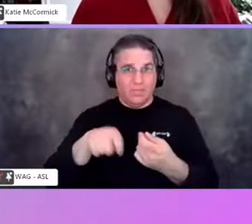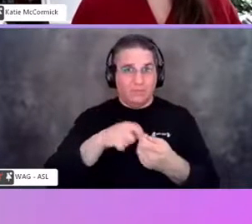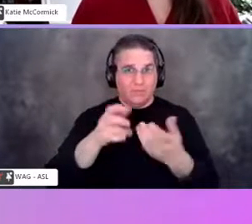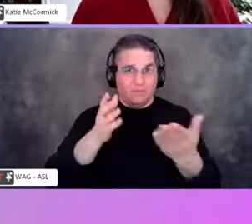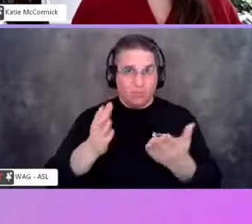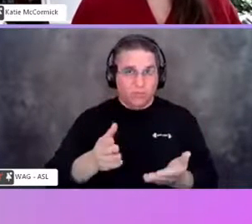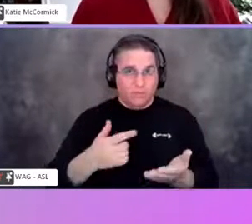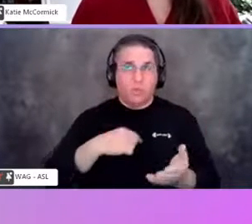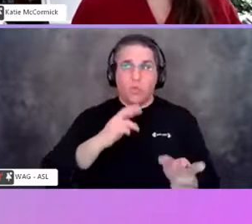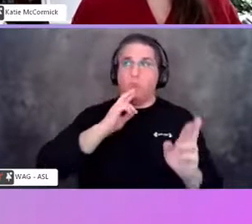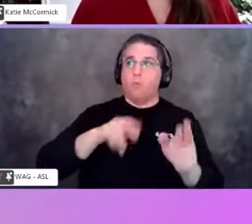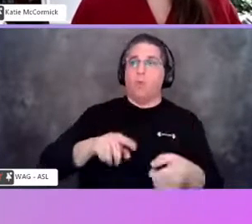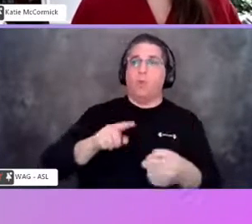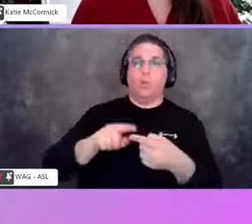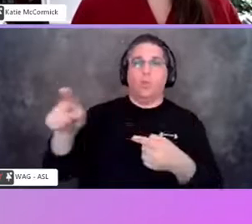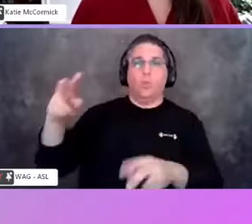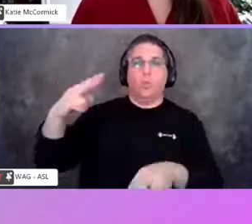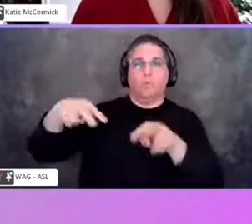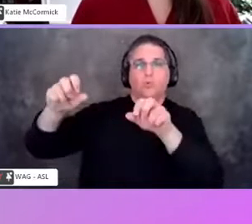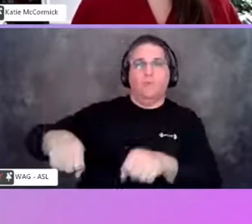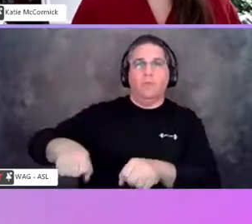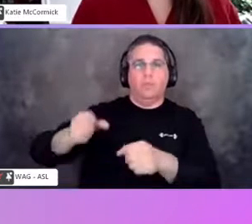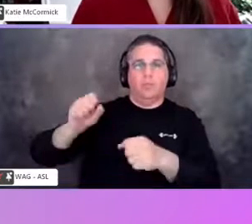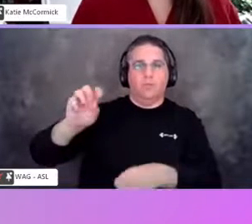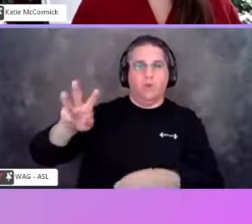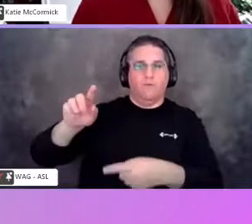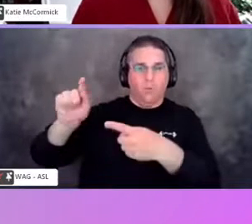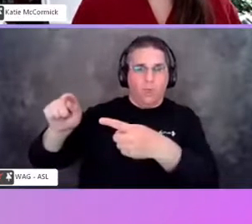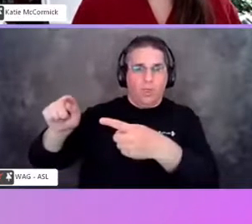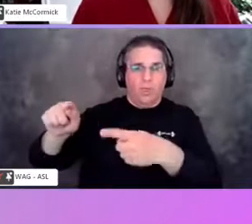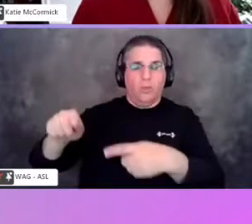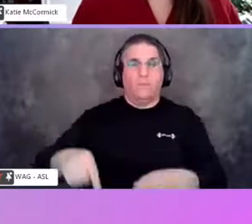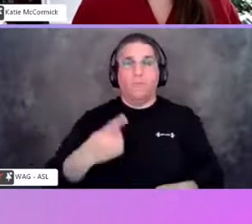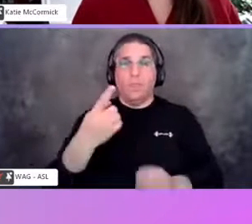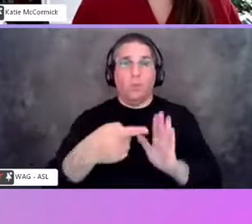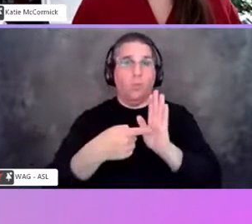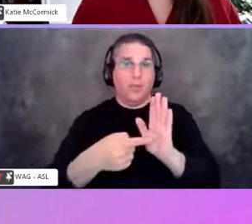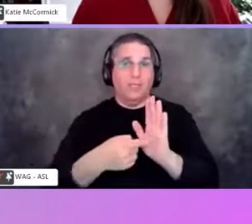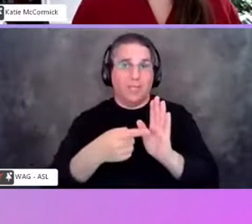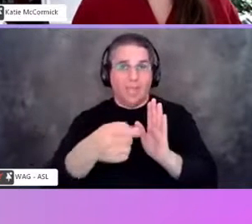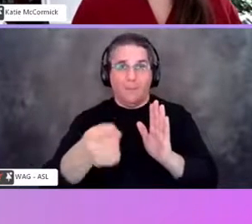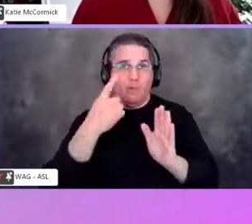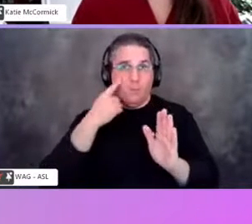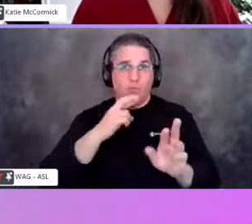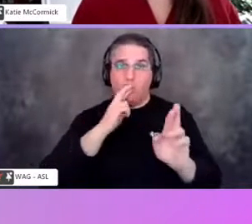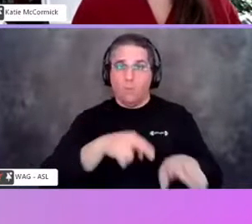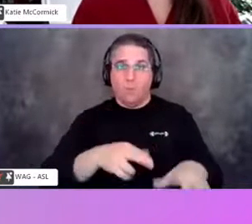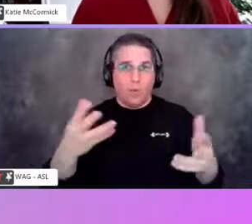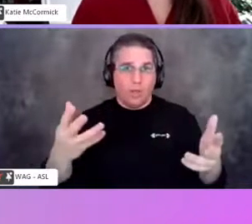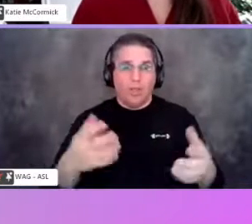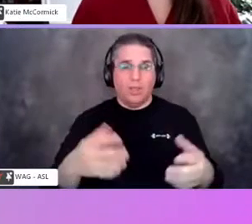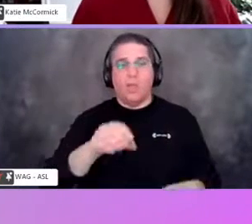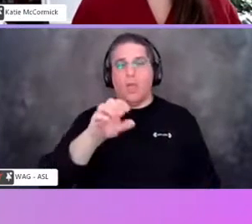of disease or lent rules in those files. And then once we've gathered a list of the gathered disables we report